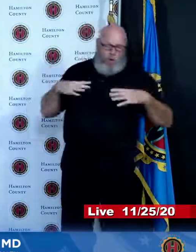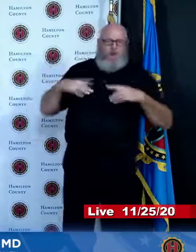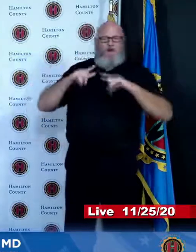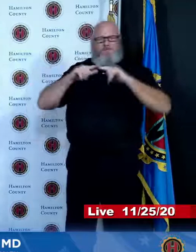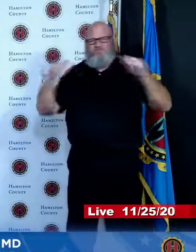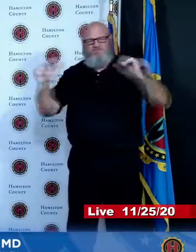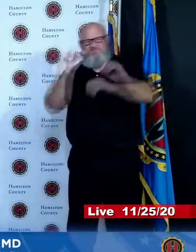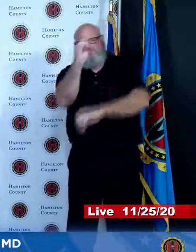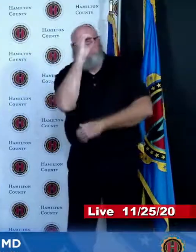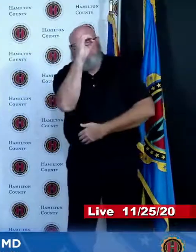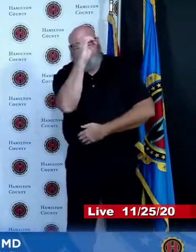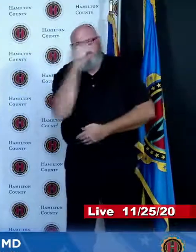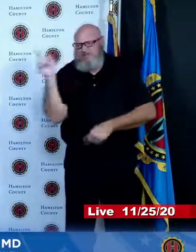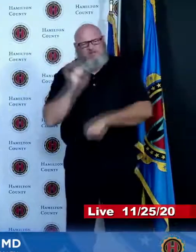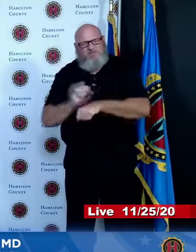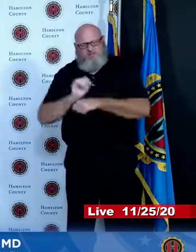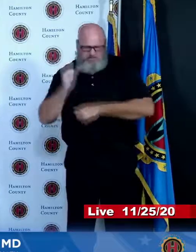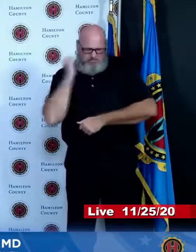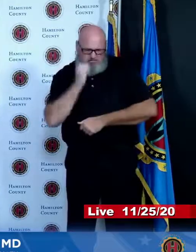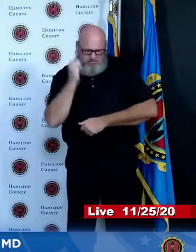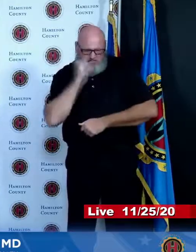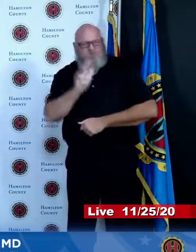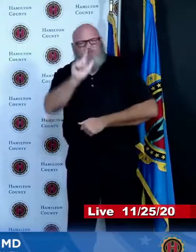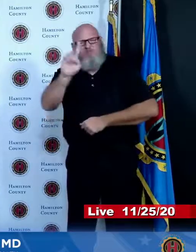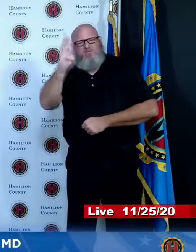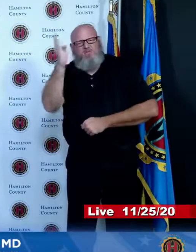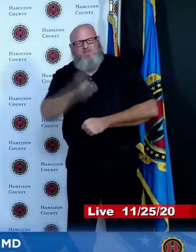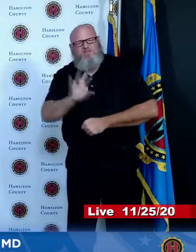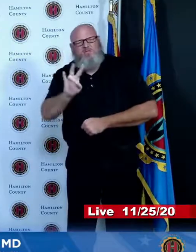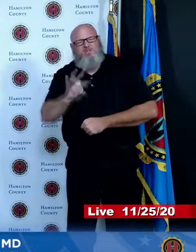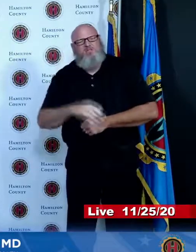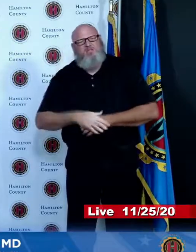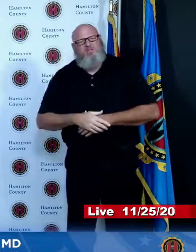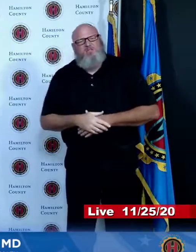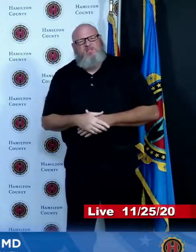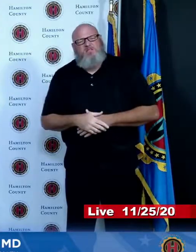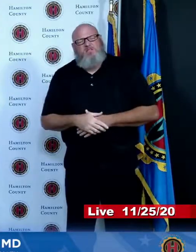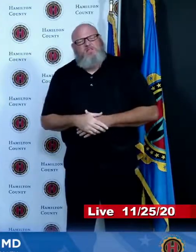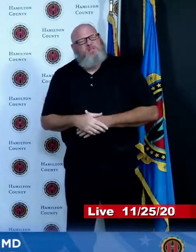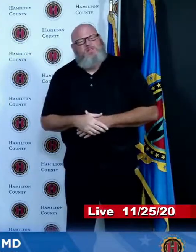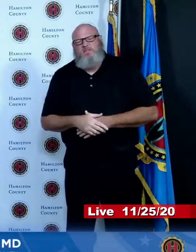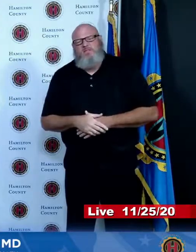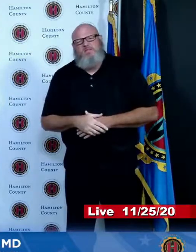it will be all hands on deck until it's not and I'm worrying about them we are seeing an